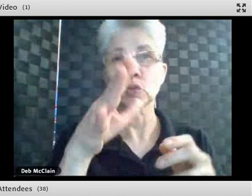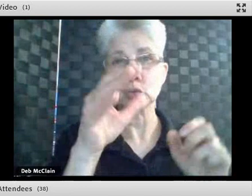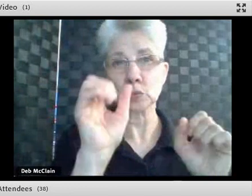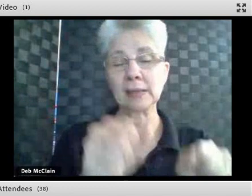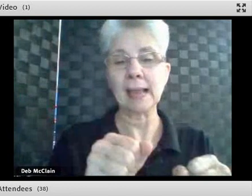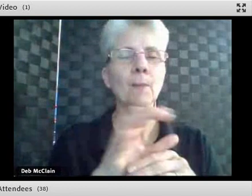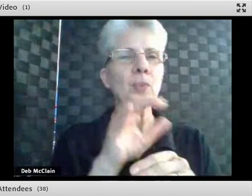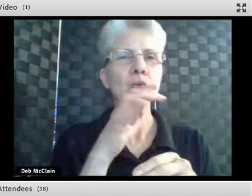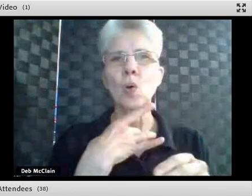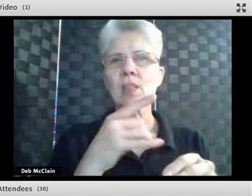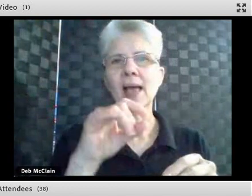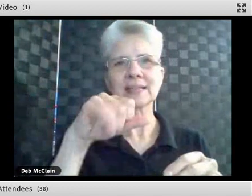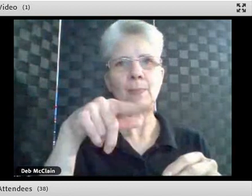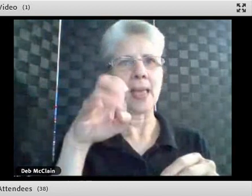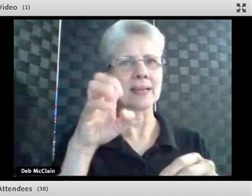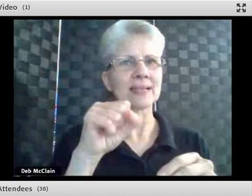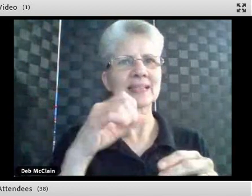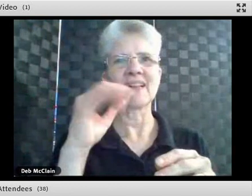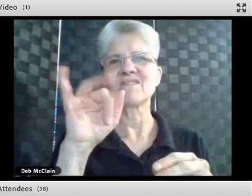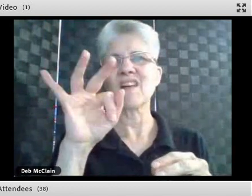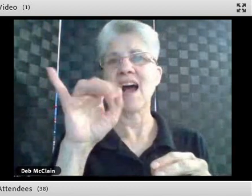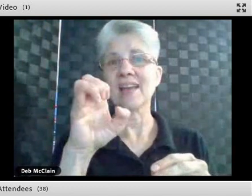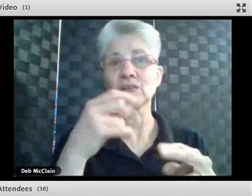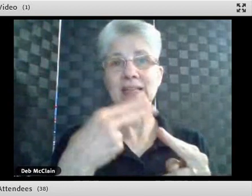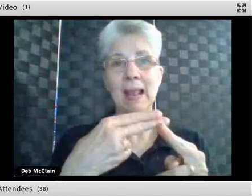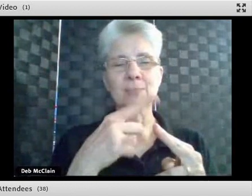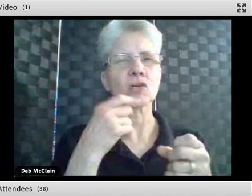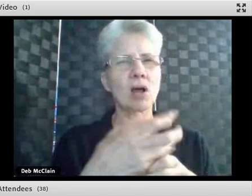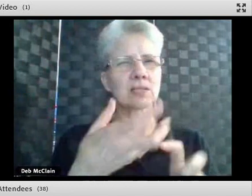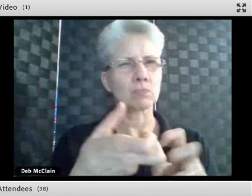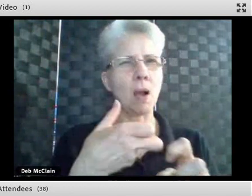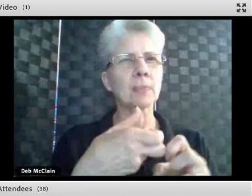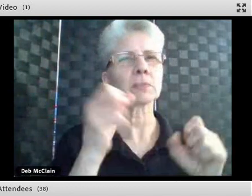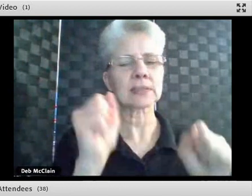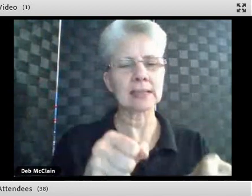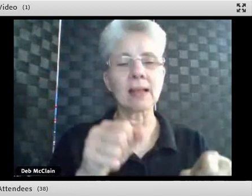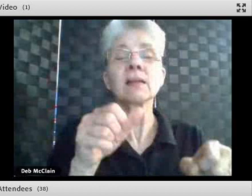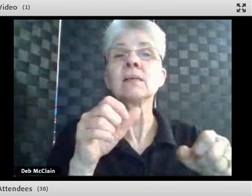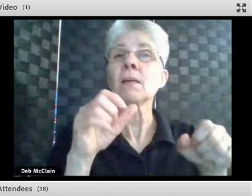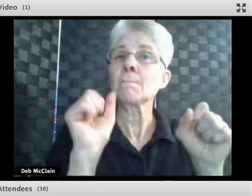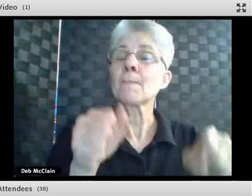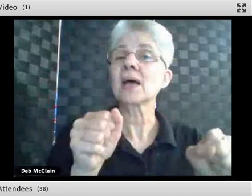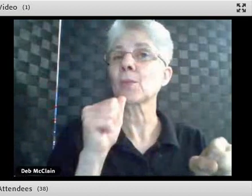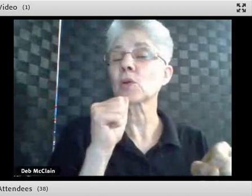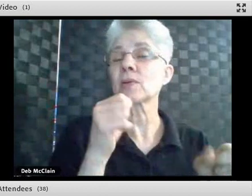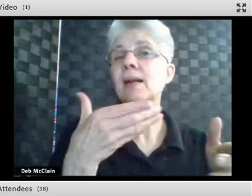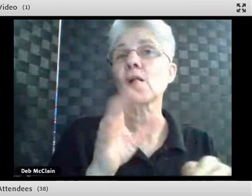Computers don't like spaces in filenames. Those can cause a lot of problems and potentially not allow the computer